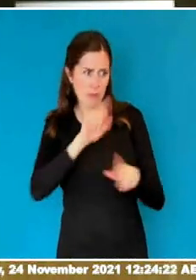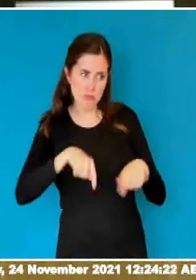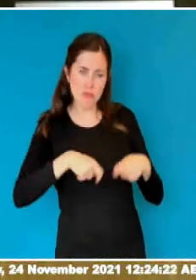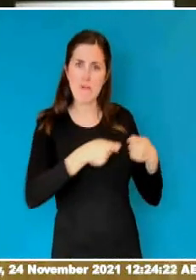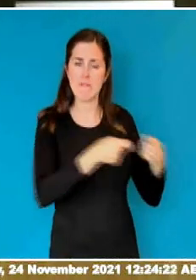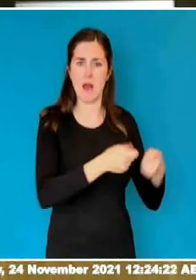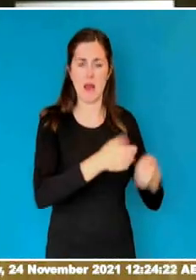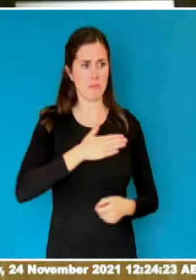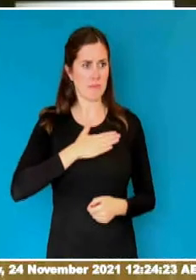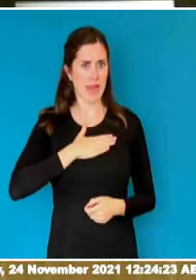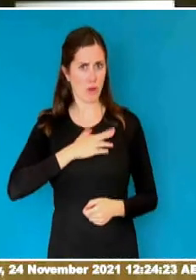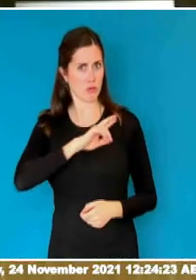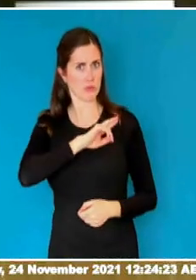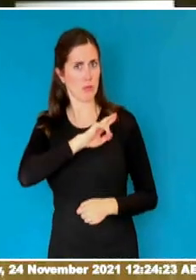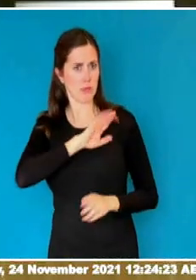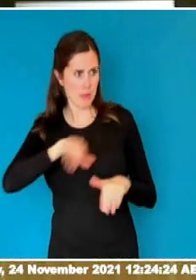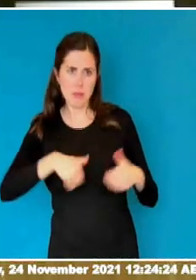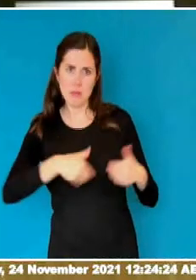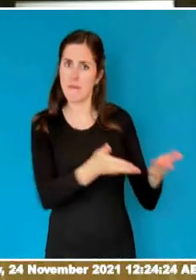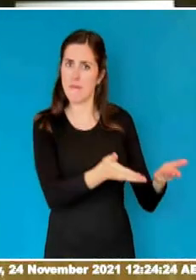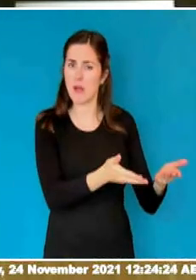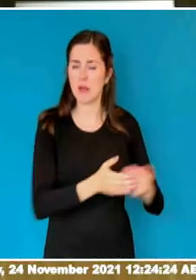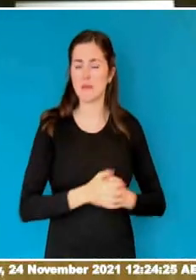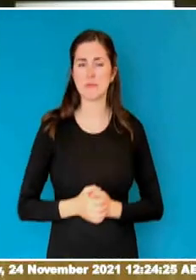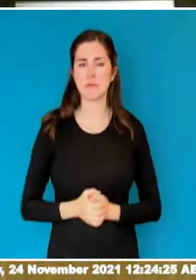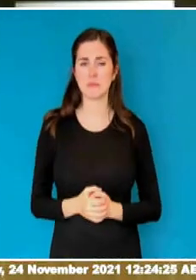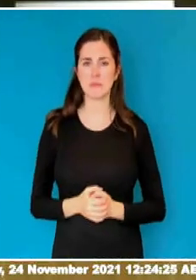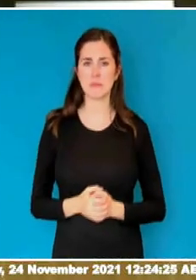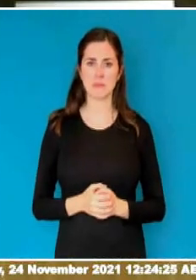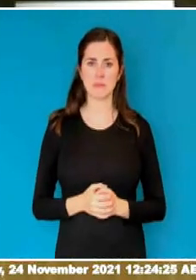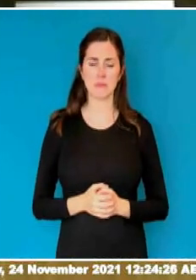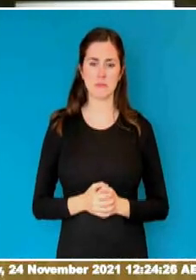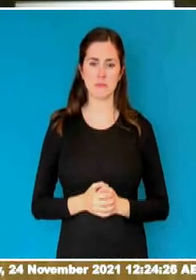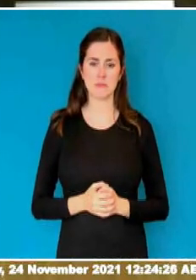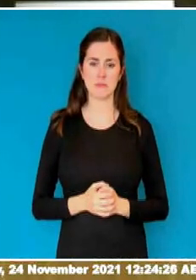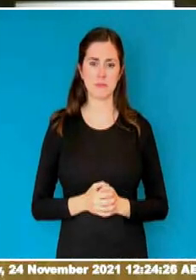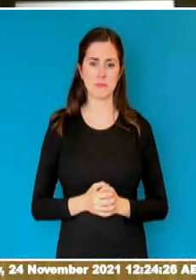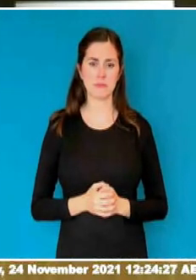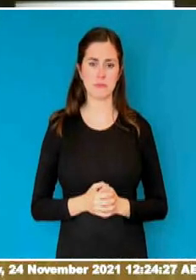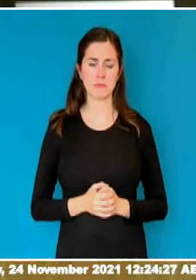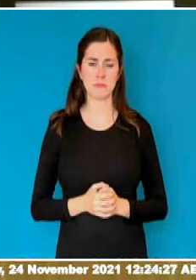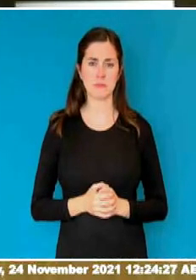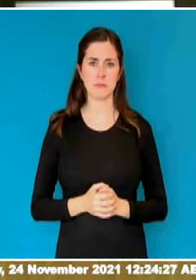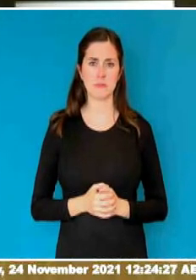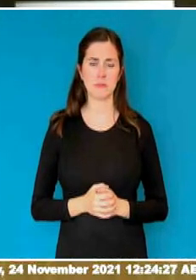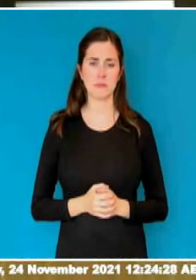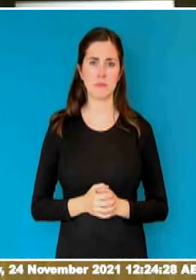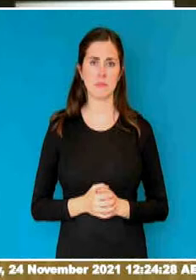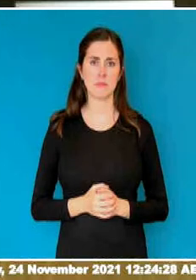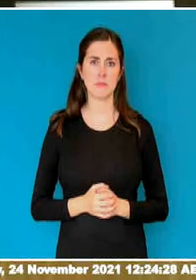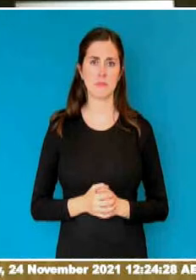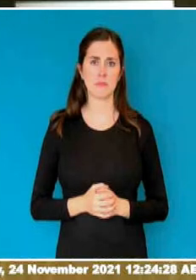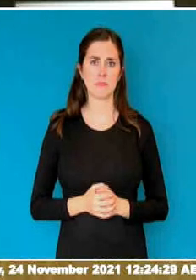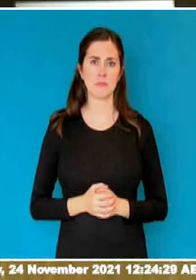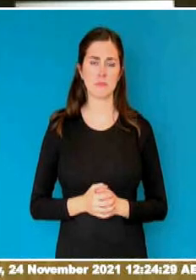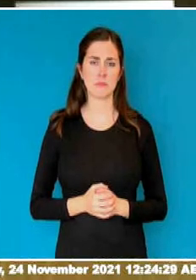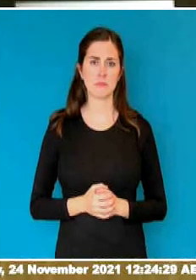strategic intent that we've put